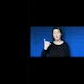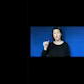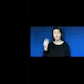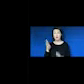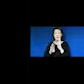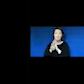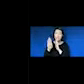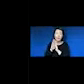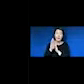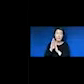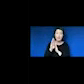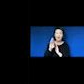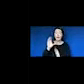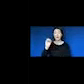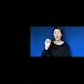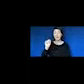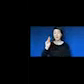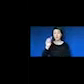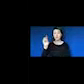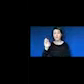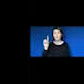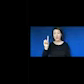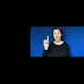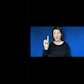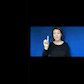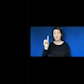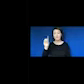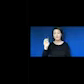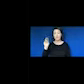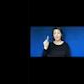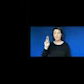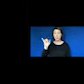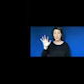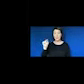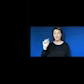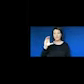at open positions, but rather strategically targeting businesses in our community that